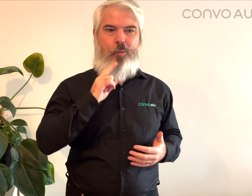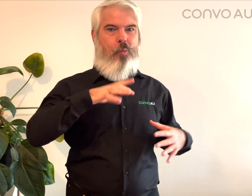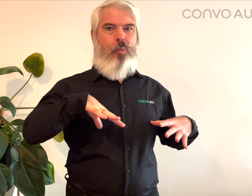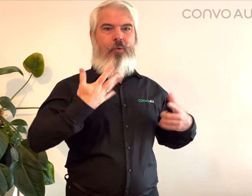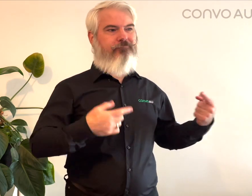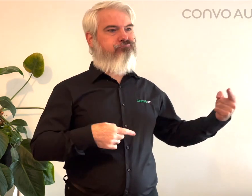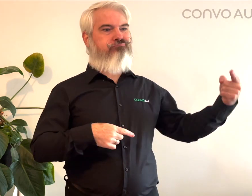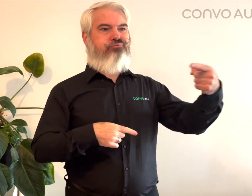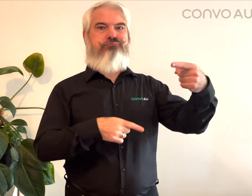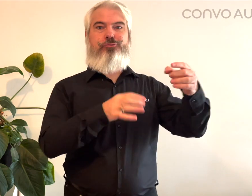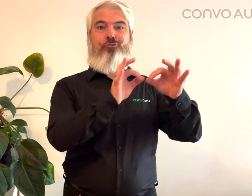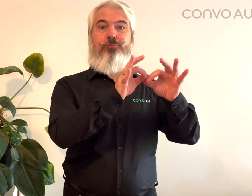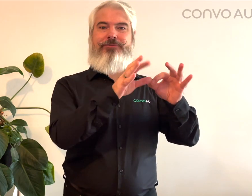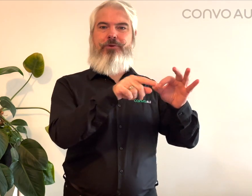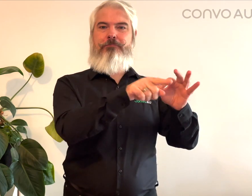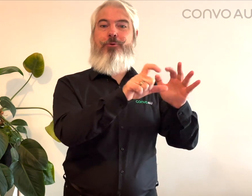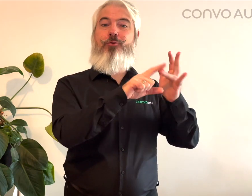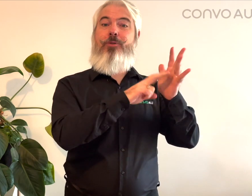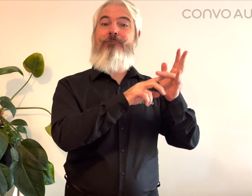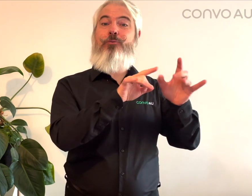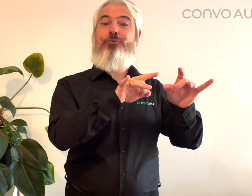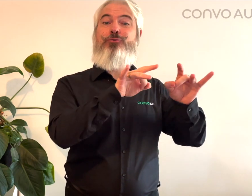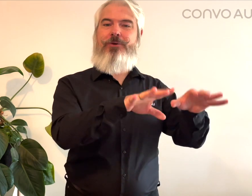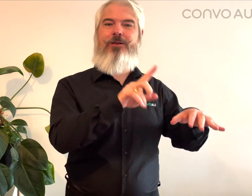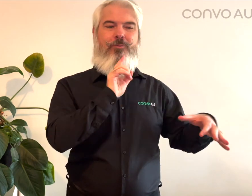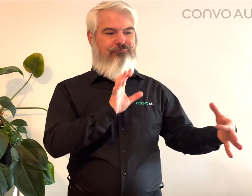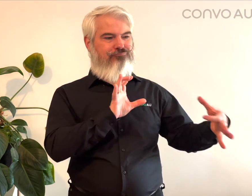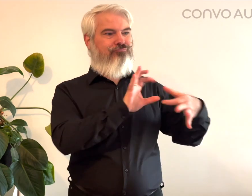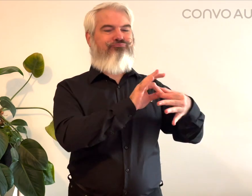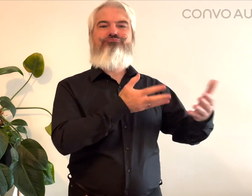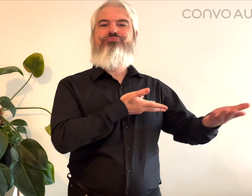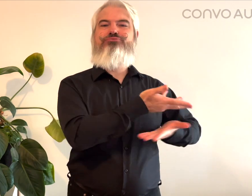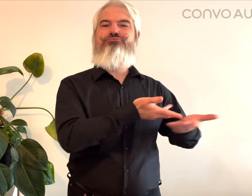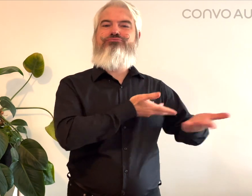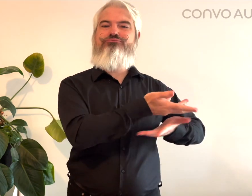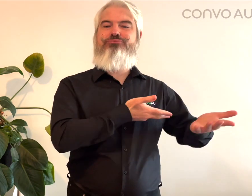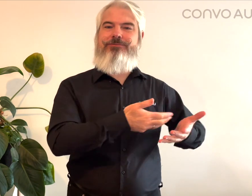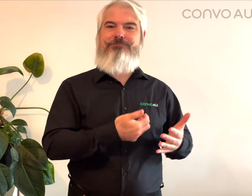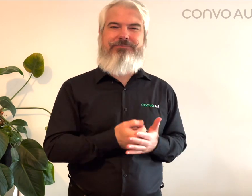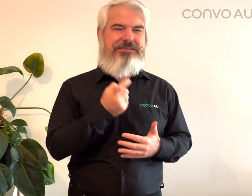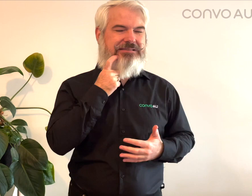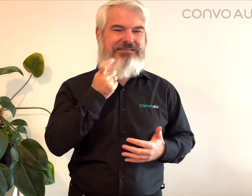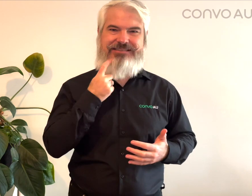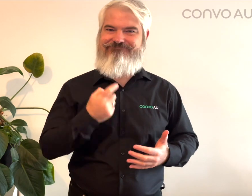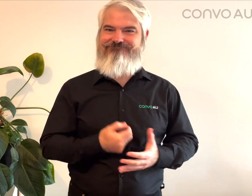and communicate with me through a Convo Australia Video Interpreter easily.